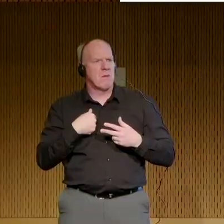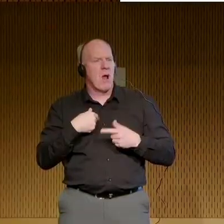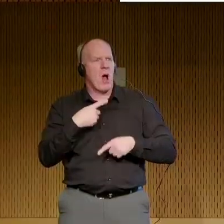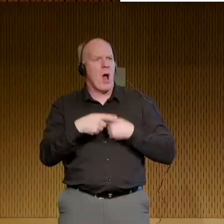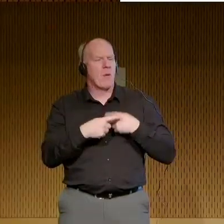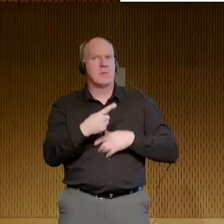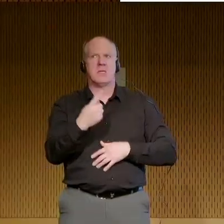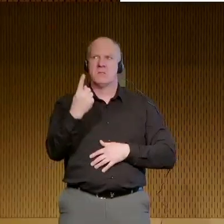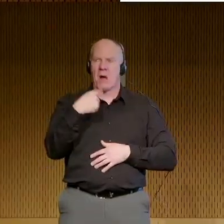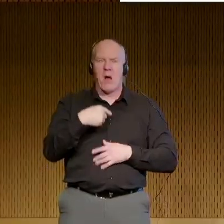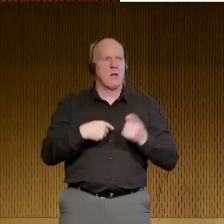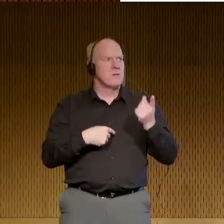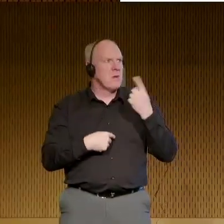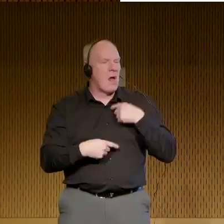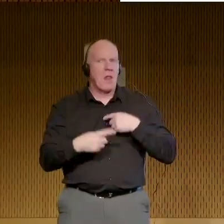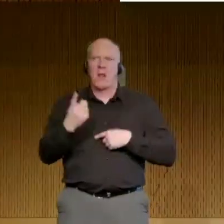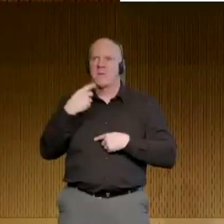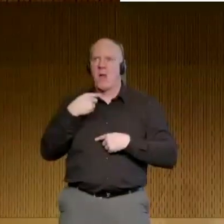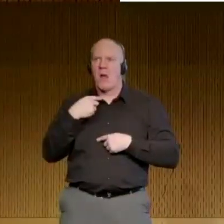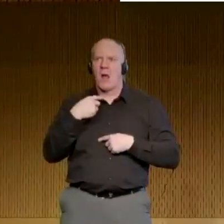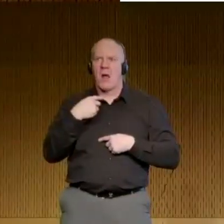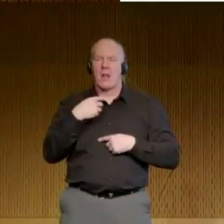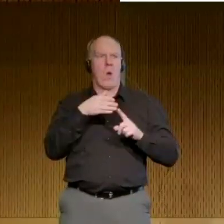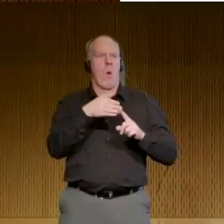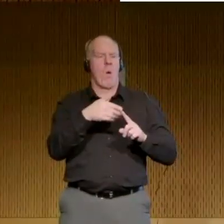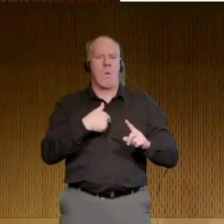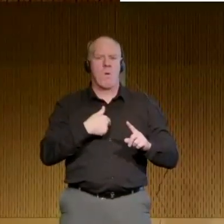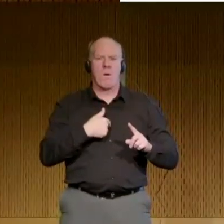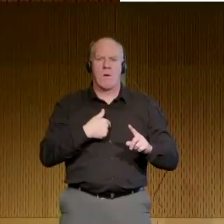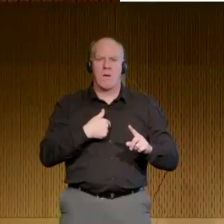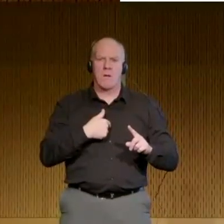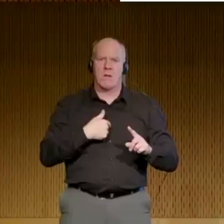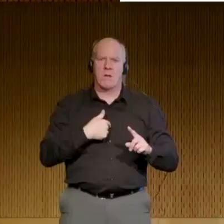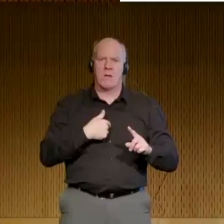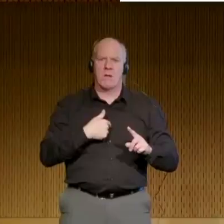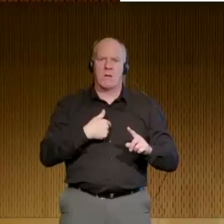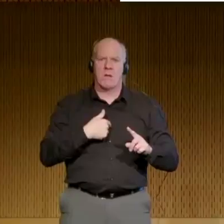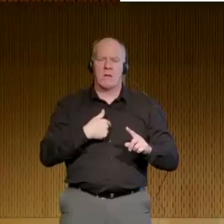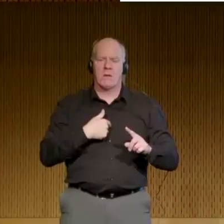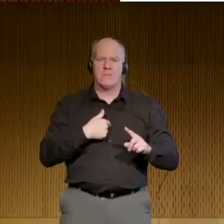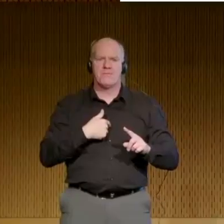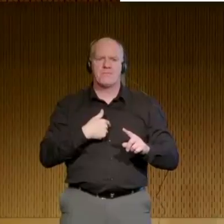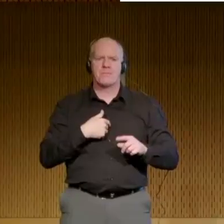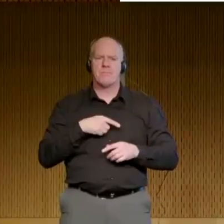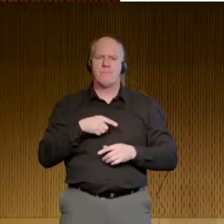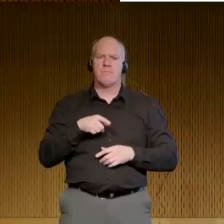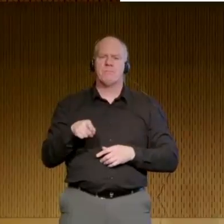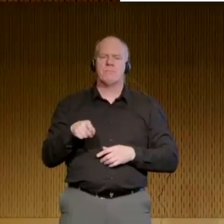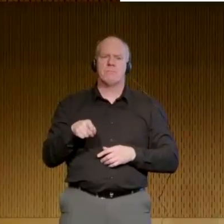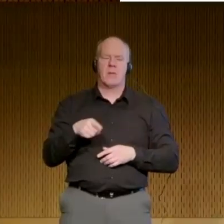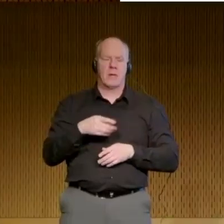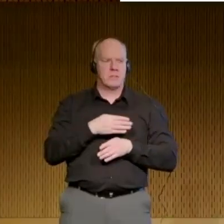else telling him that this is what his goals need to be. So, it was just the start really, I guess,